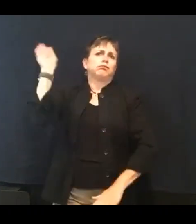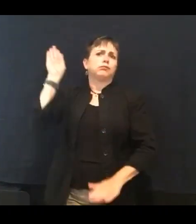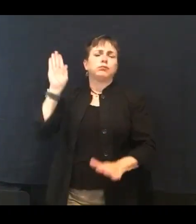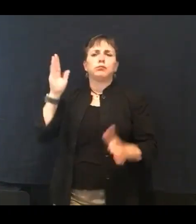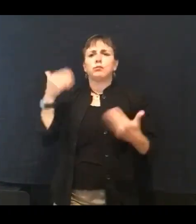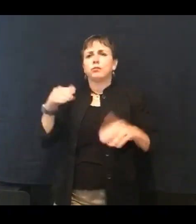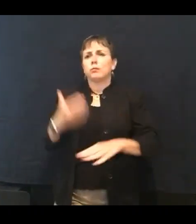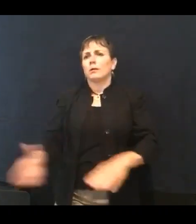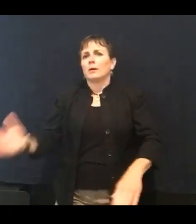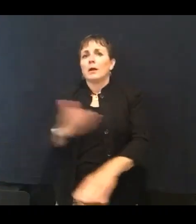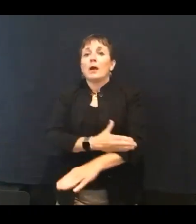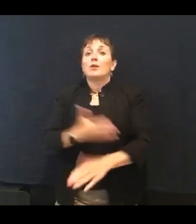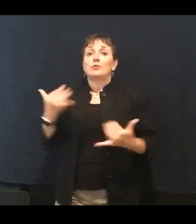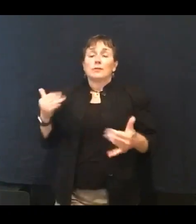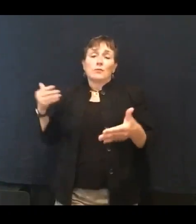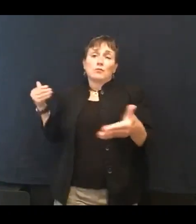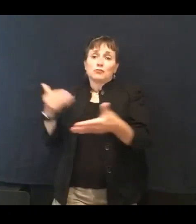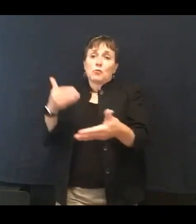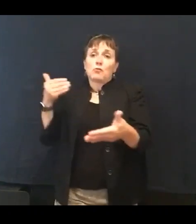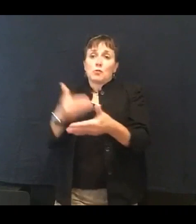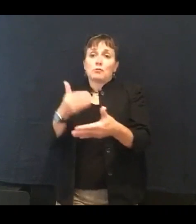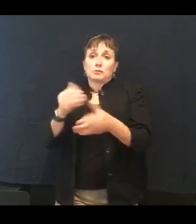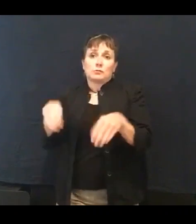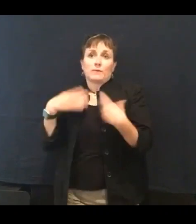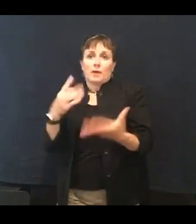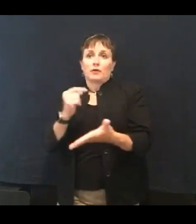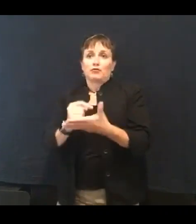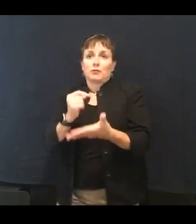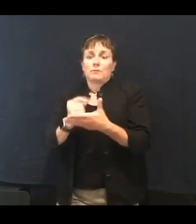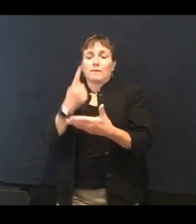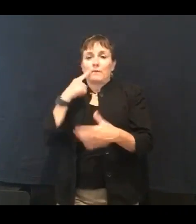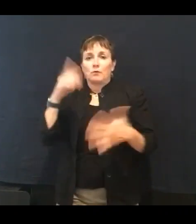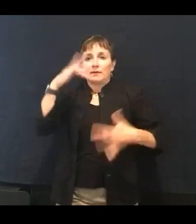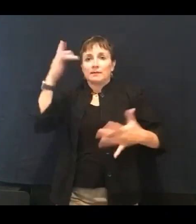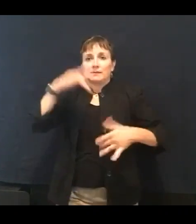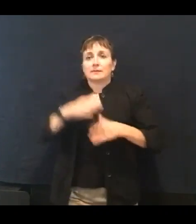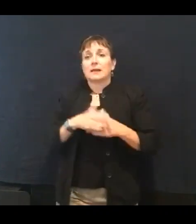today we are closer than ever before to treating this disease. After 18-plus